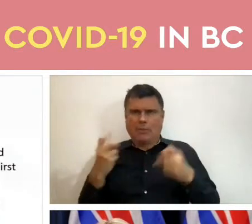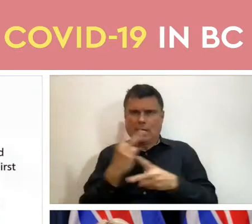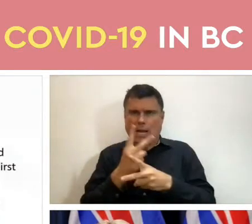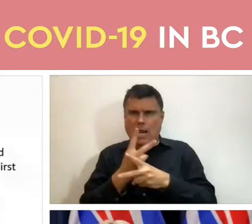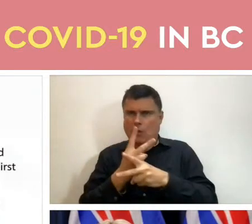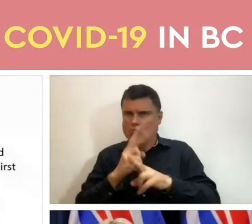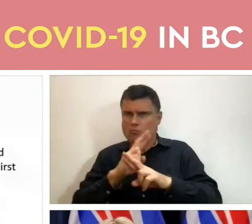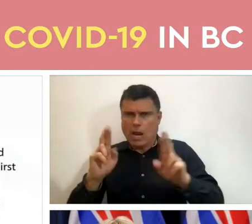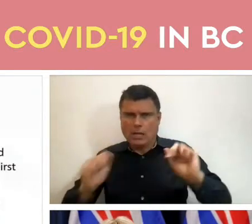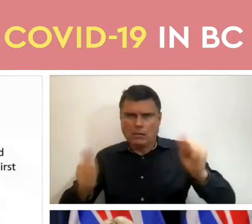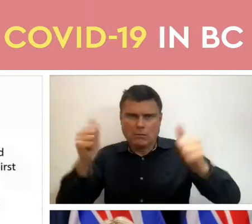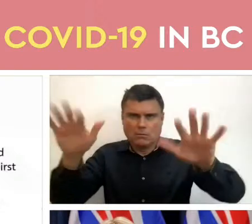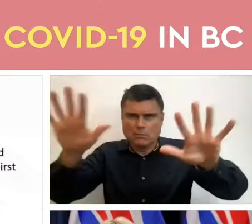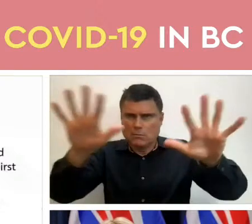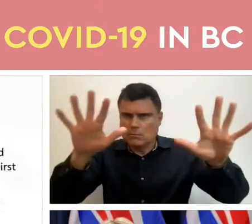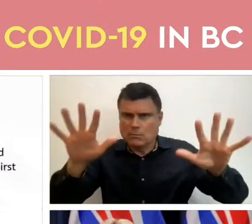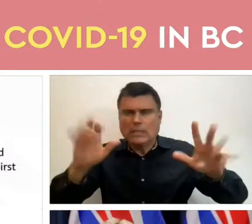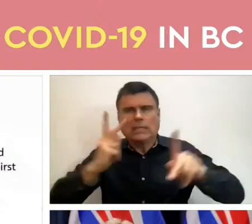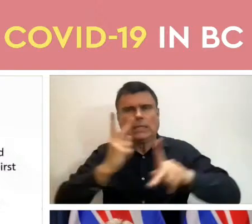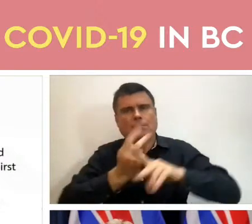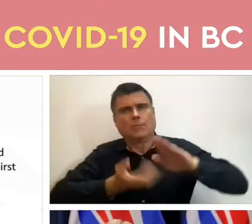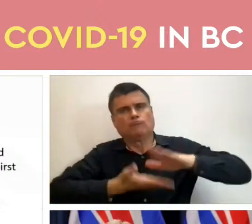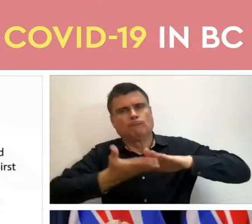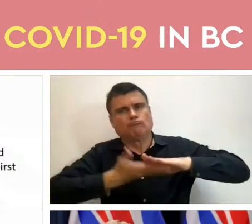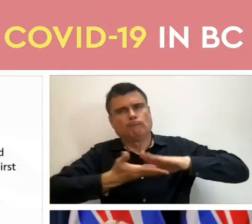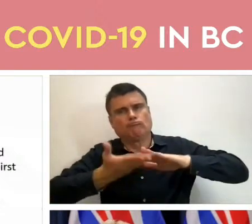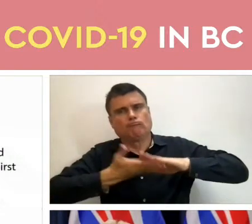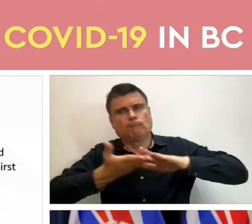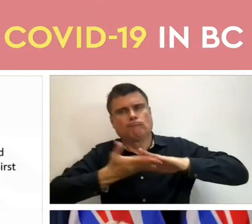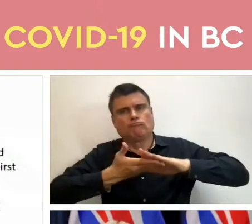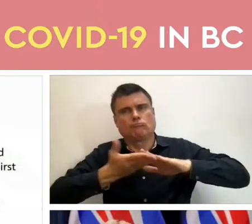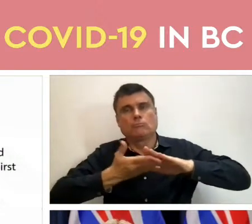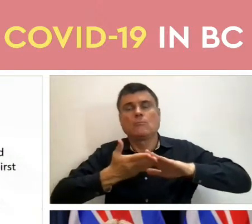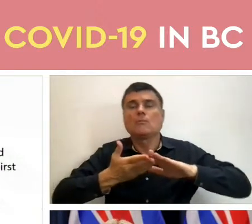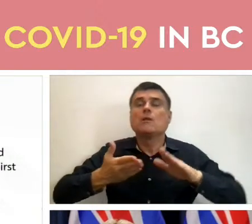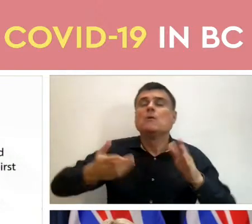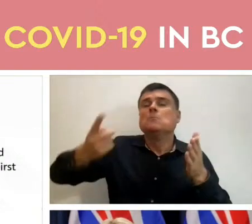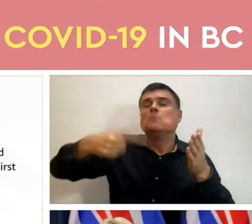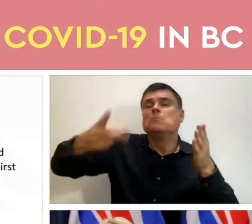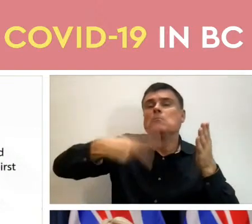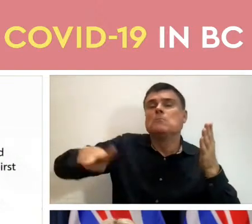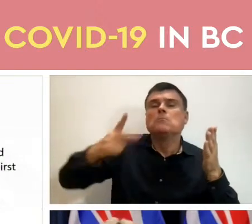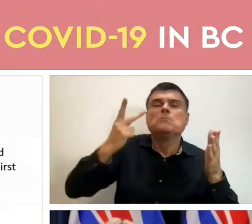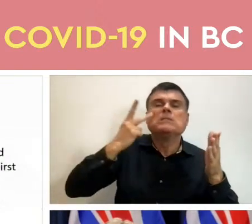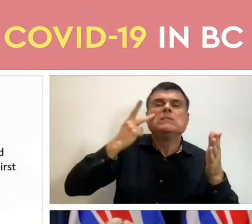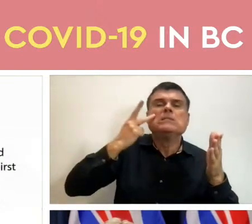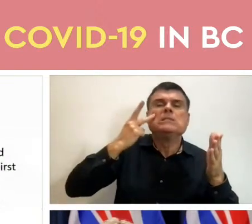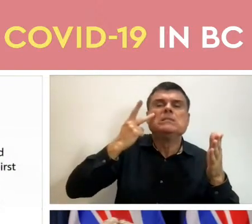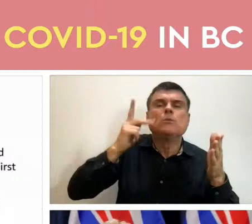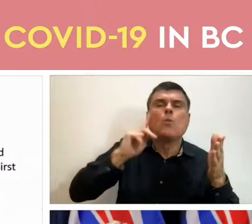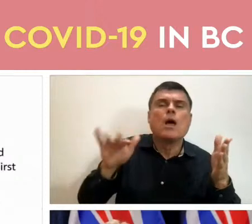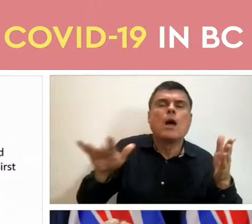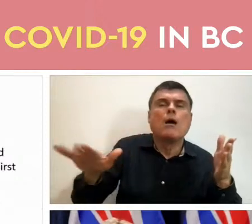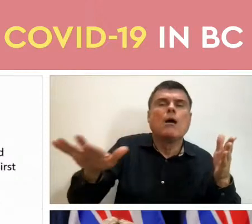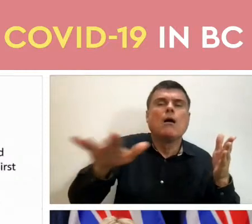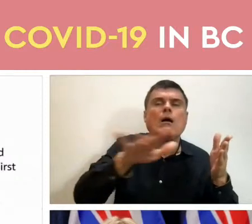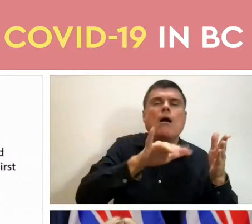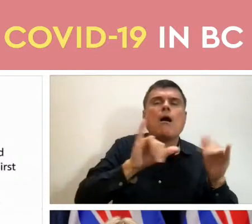There is much that we will learn in the next few weeks. Part of this as well will be the